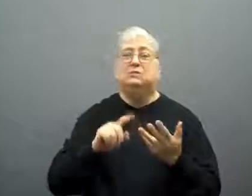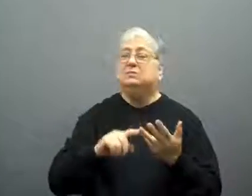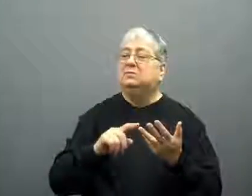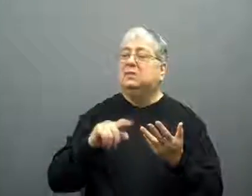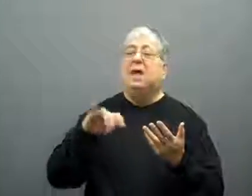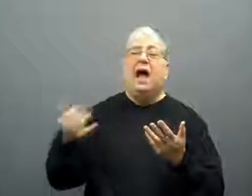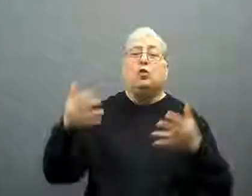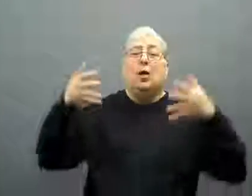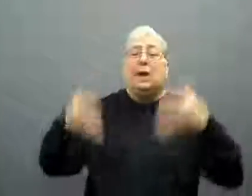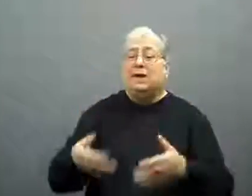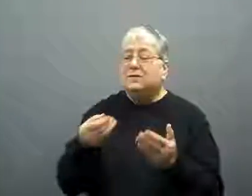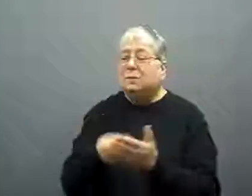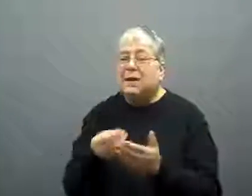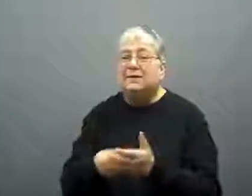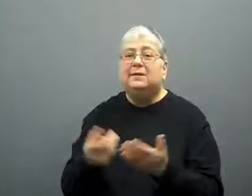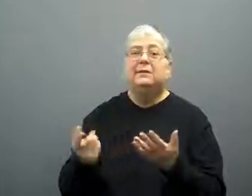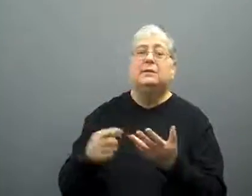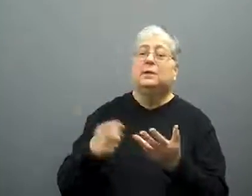Leftover funds will not be touched.